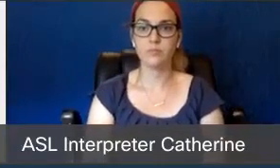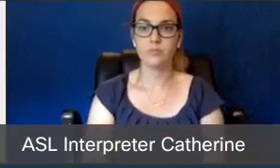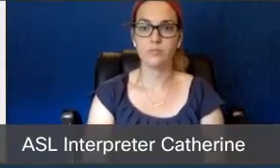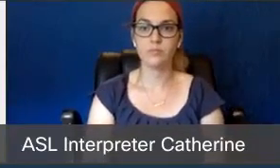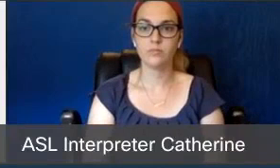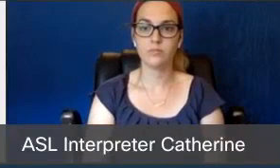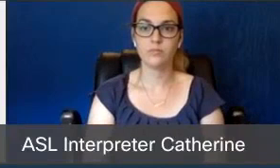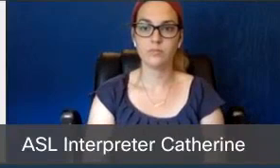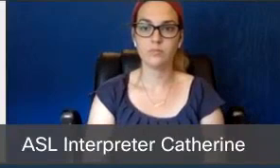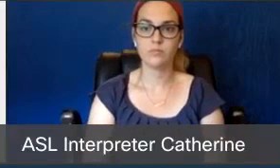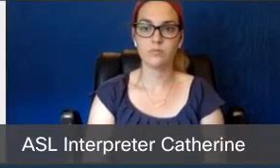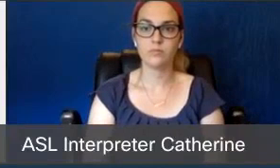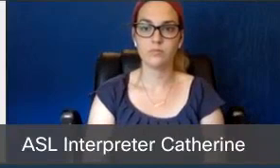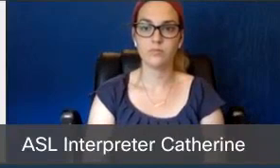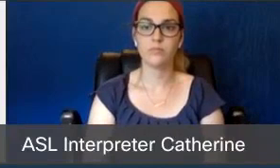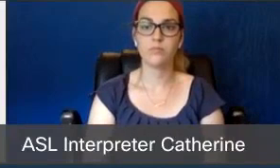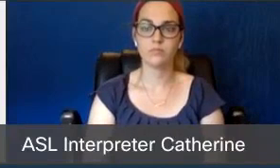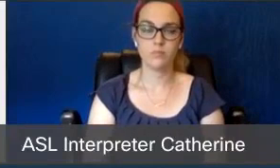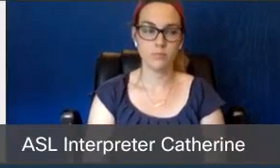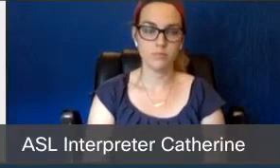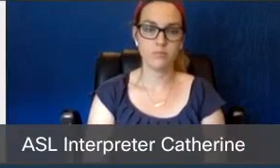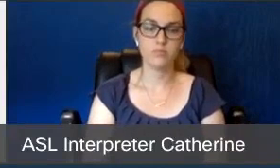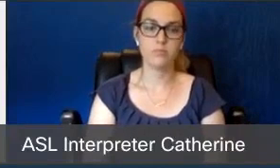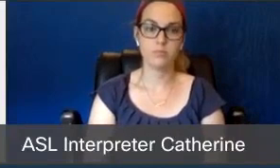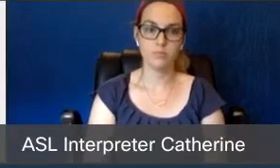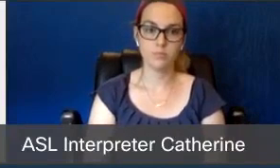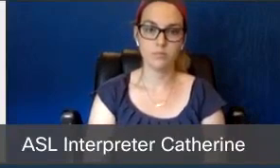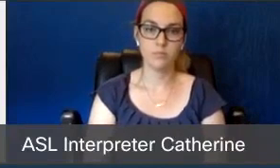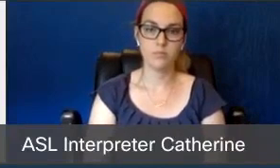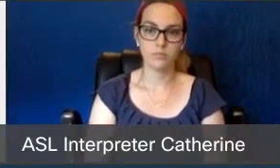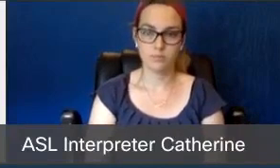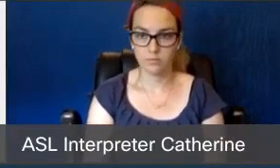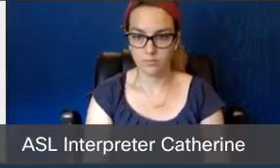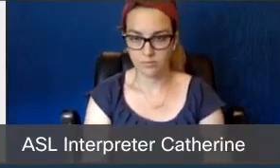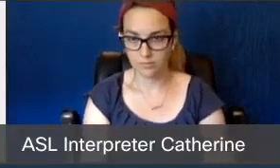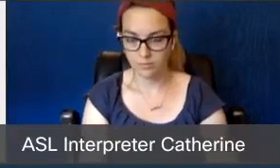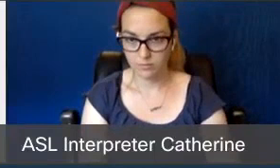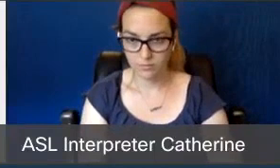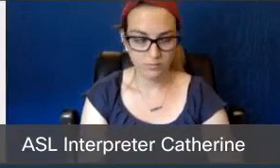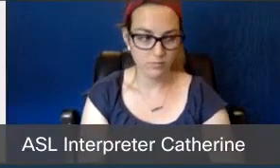At that point, the team is not only entitled to but really has responsibility to override the physicians